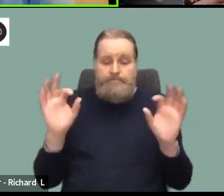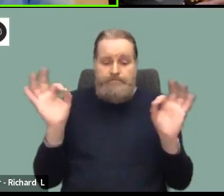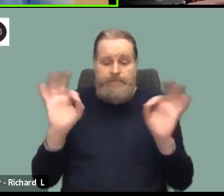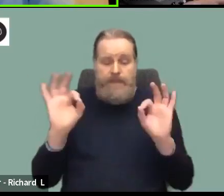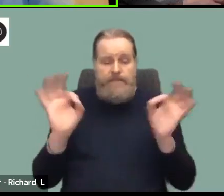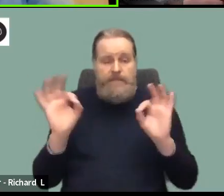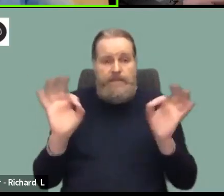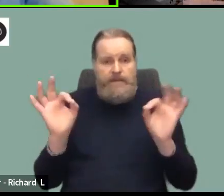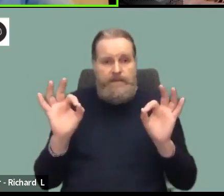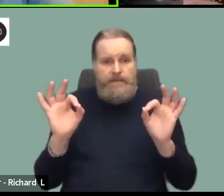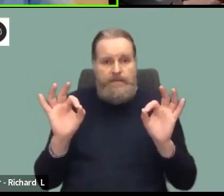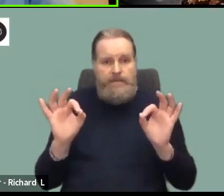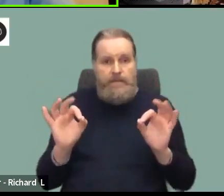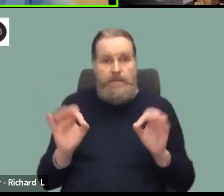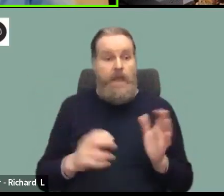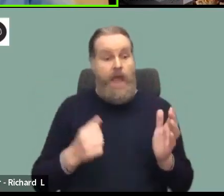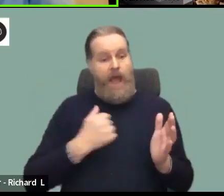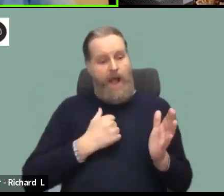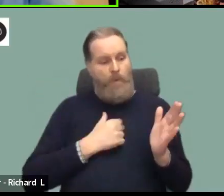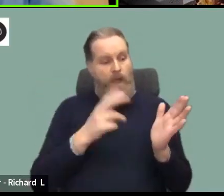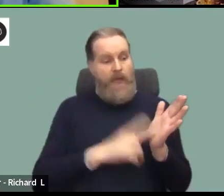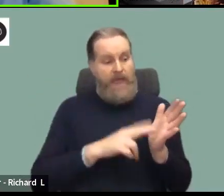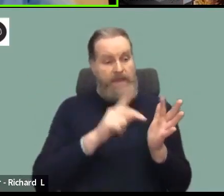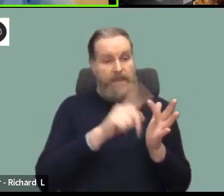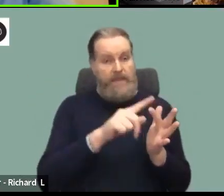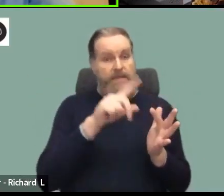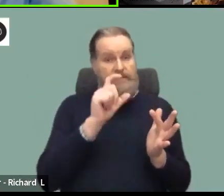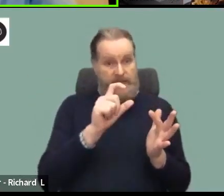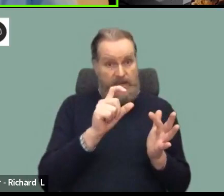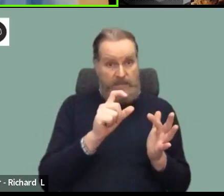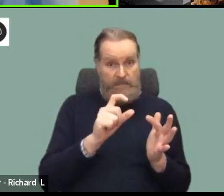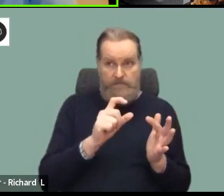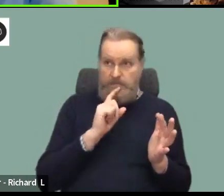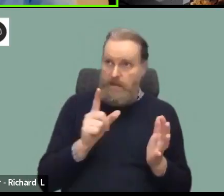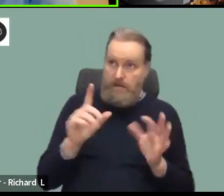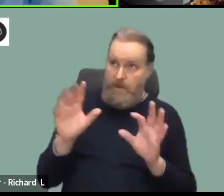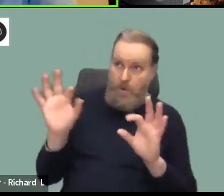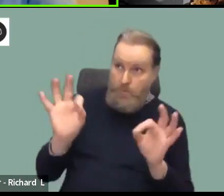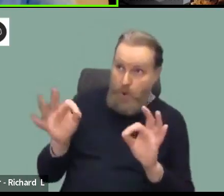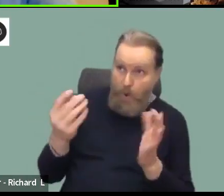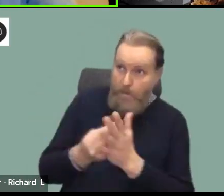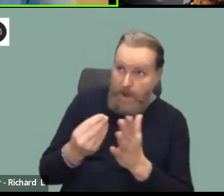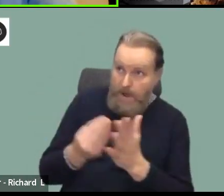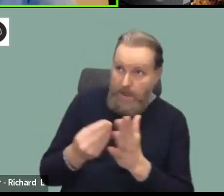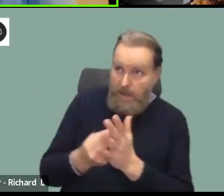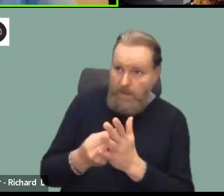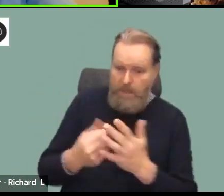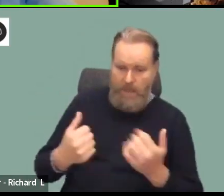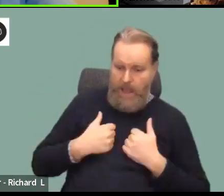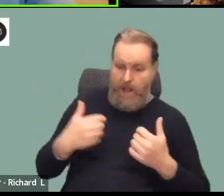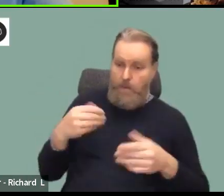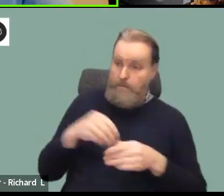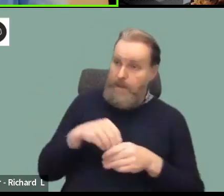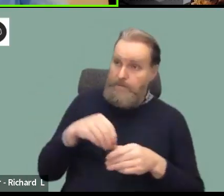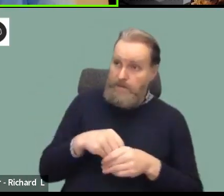table. Now, and the view that the. e NFC takes is that without money being available now given the appalling situation our